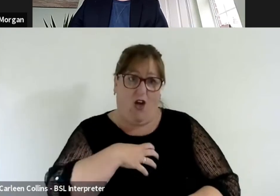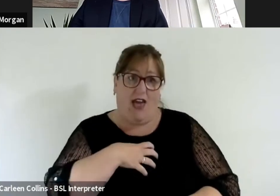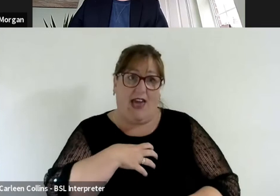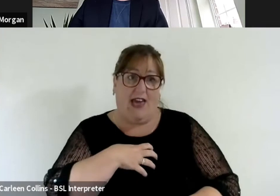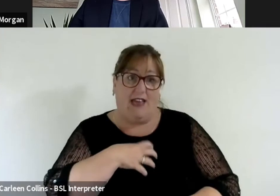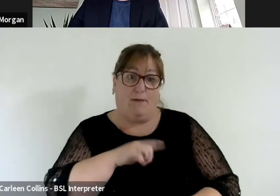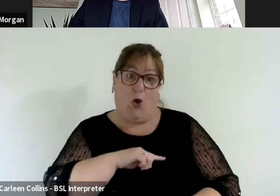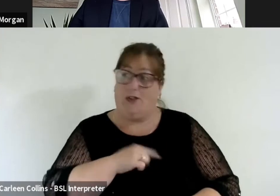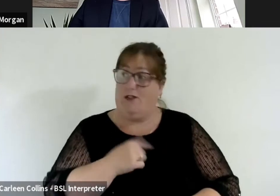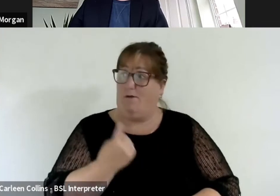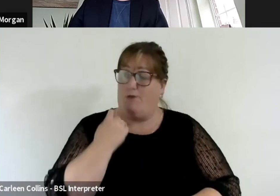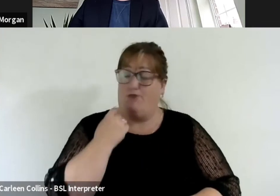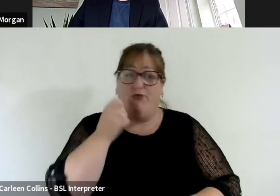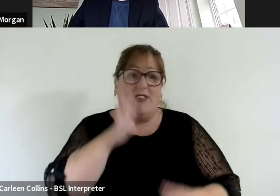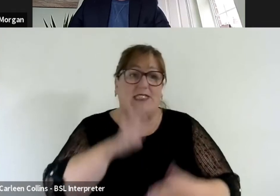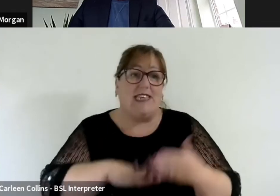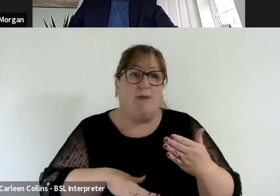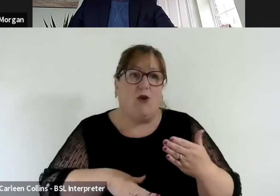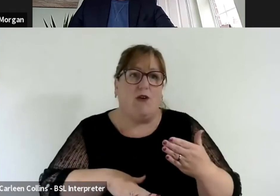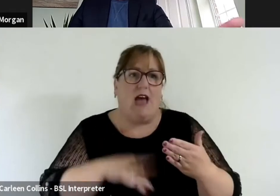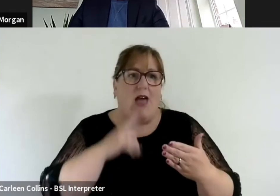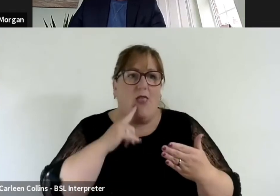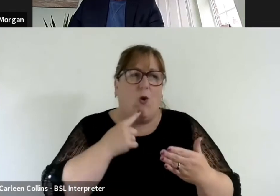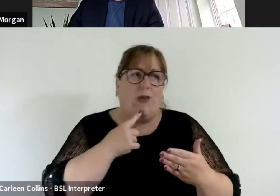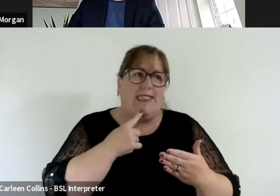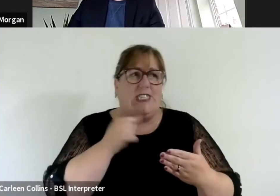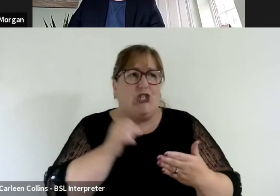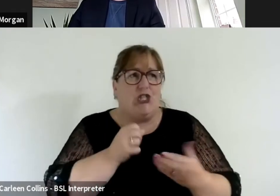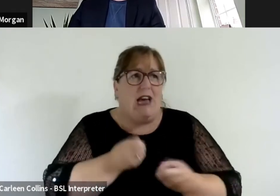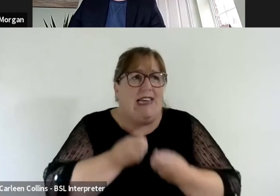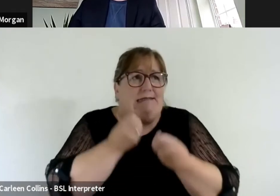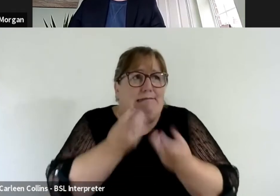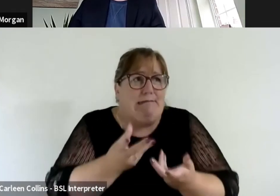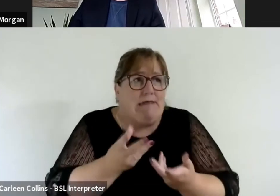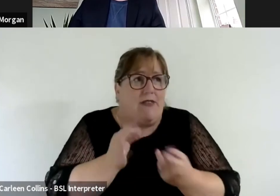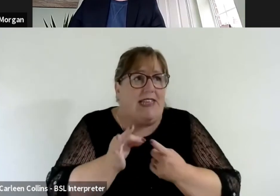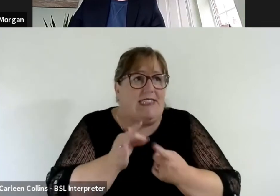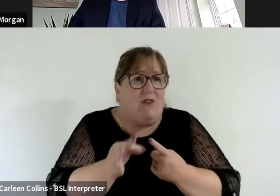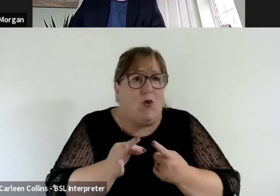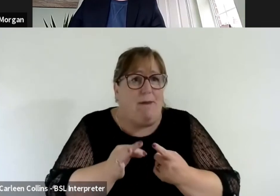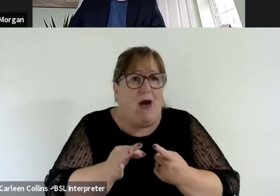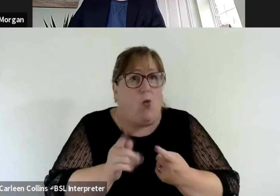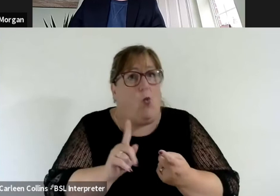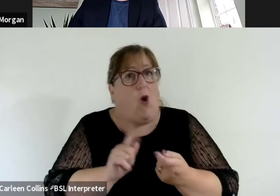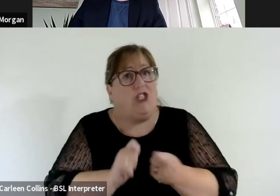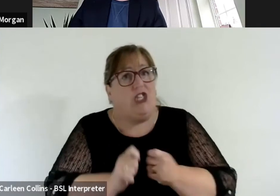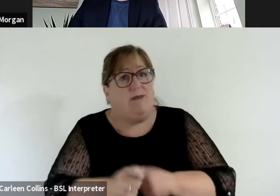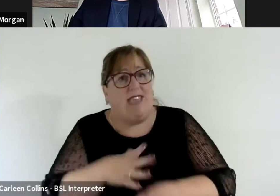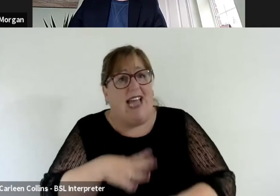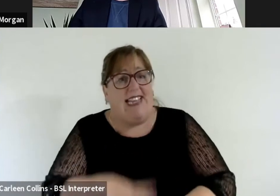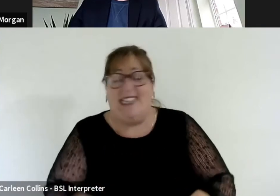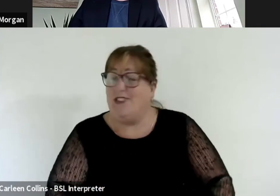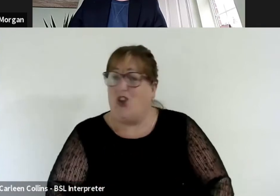I had that tick on the bottom, the disability confident, did I tick it,